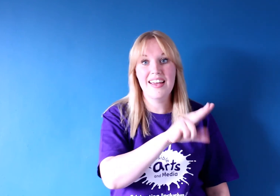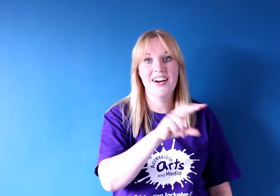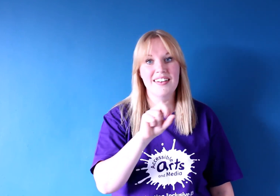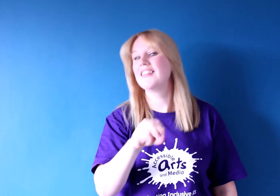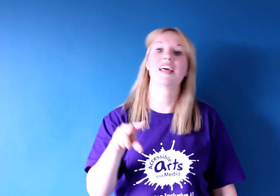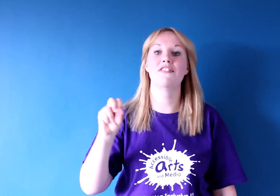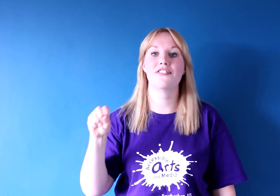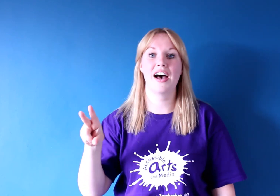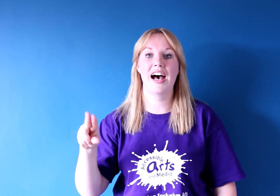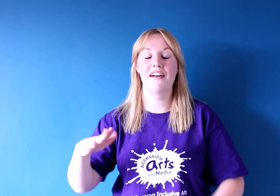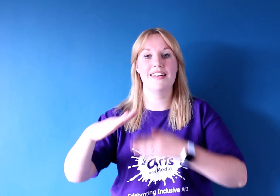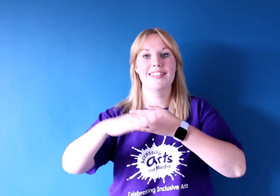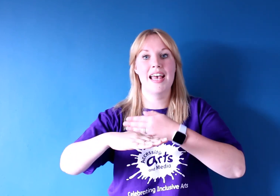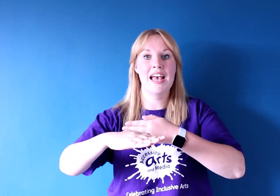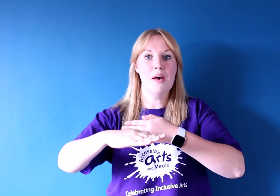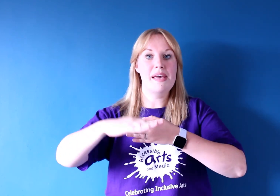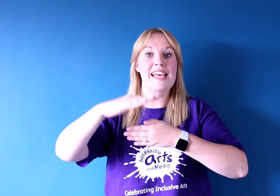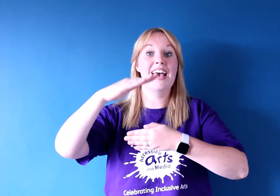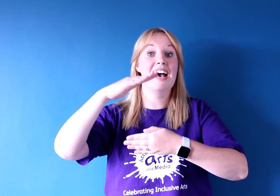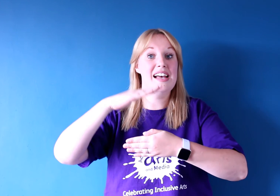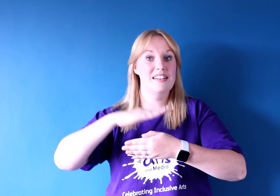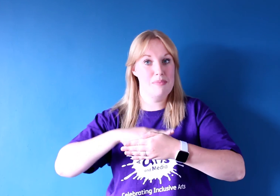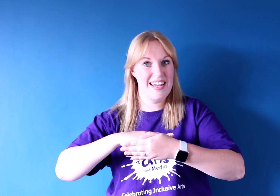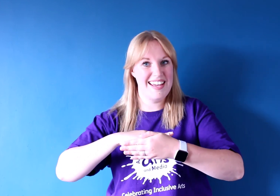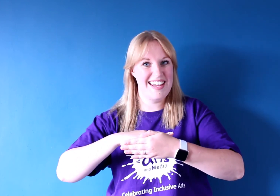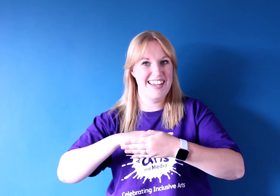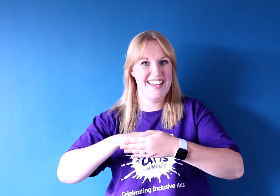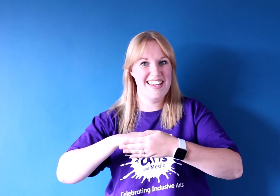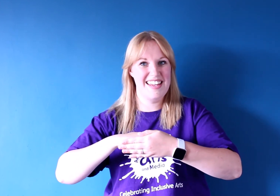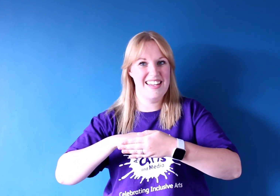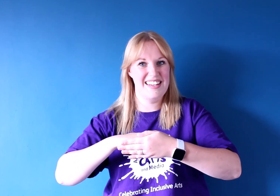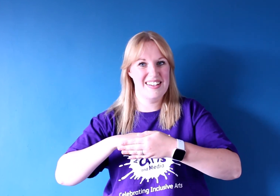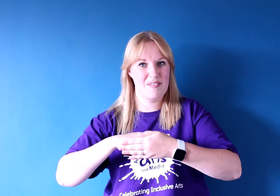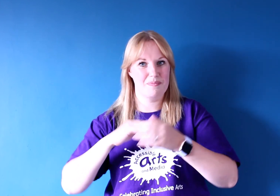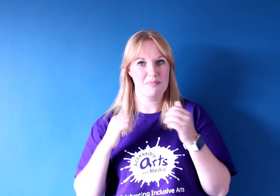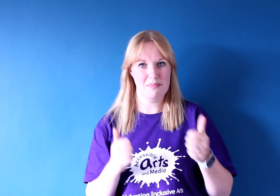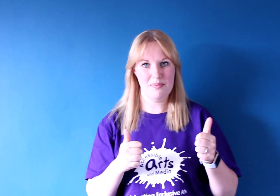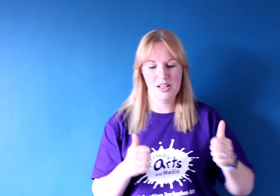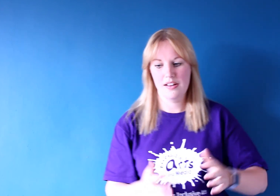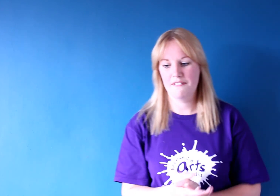On safari, stay behind me.